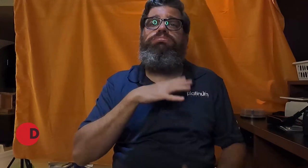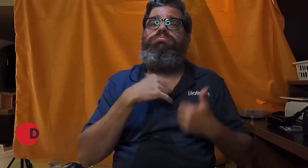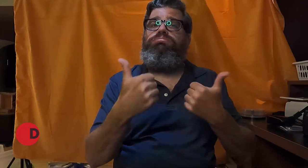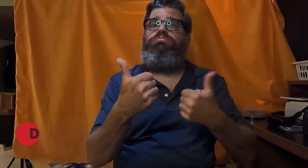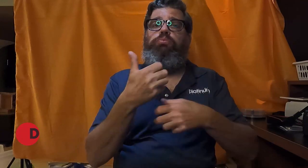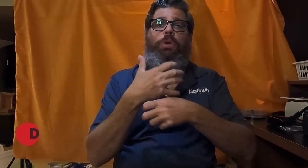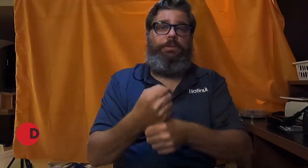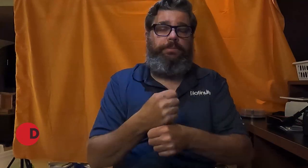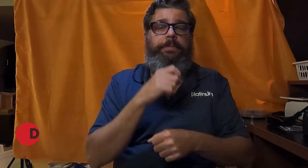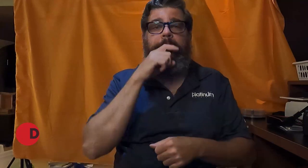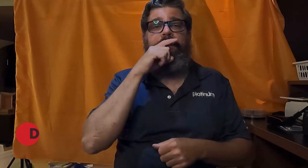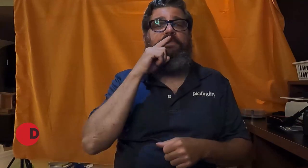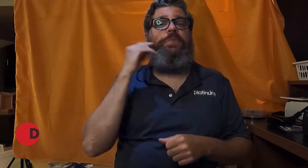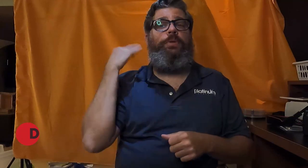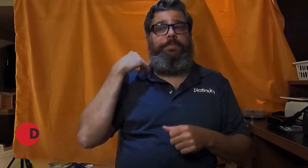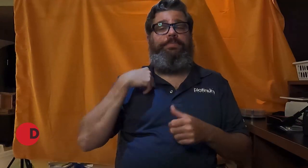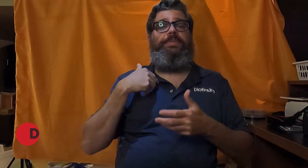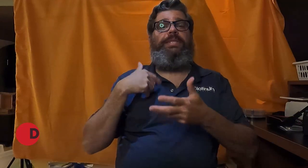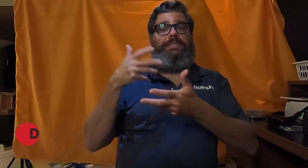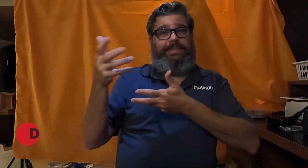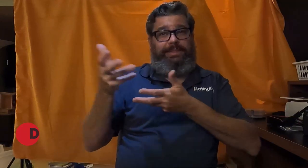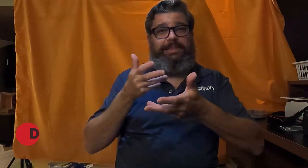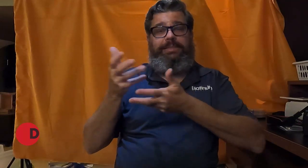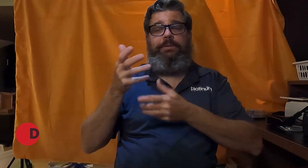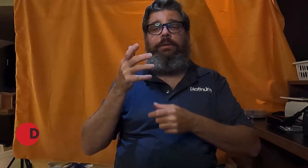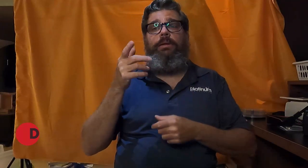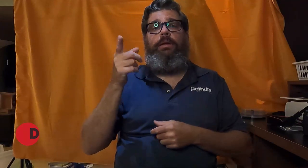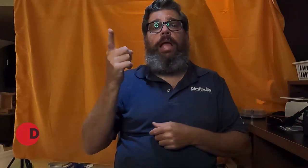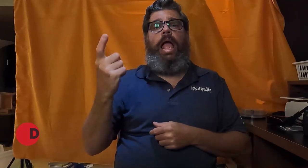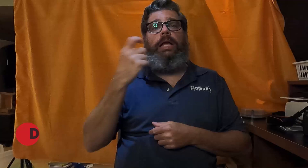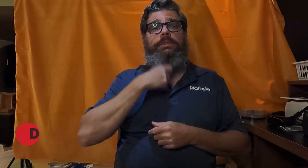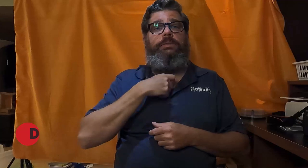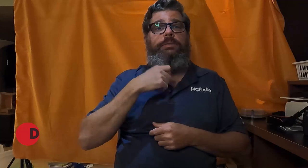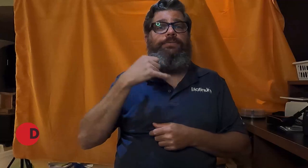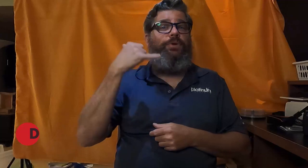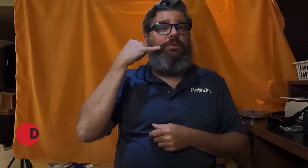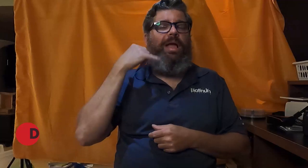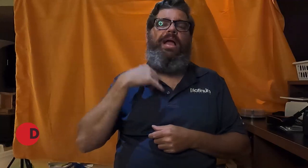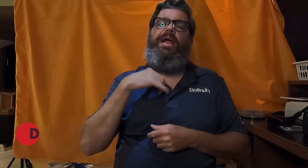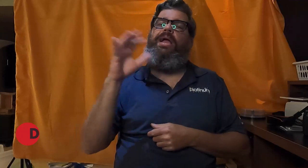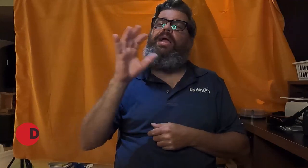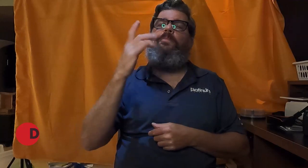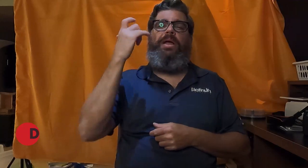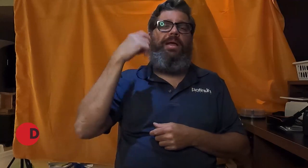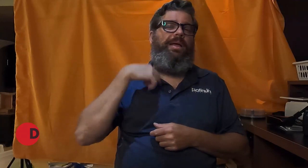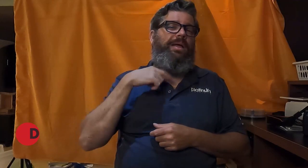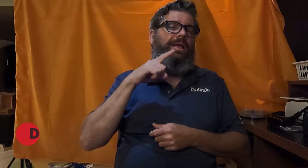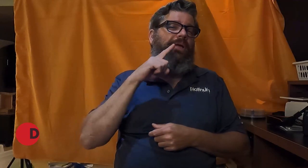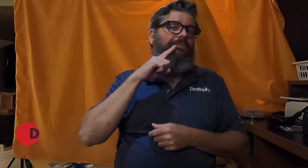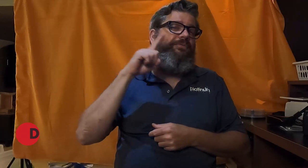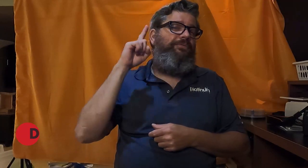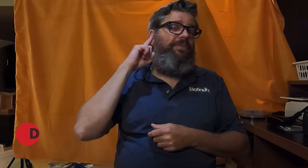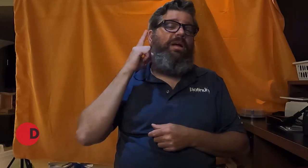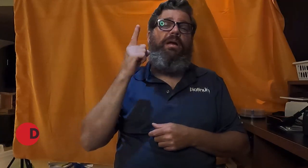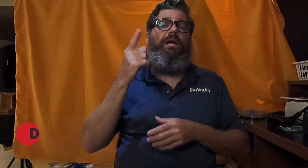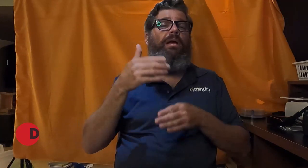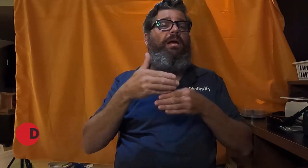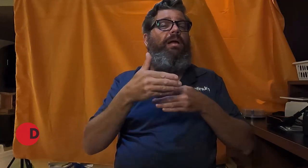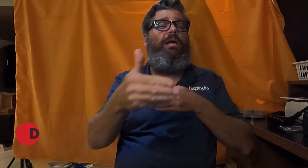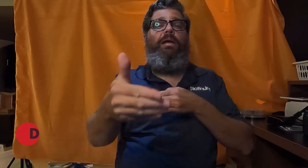This established trust and they would deal with me. When they ask for my phone number, I would mention that I am Deaf.